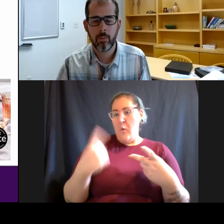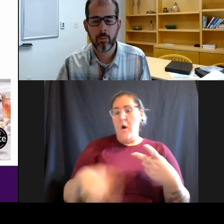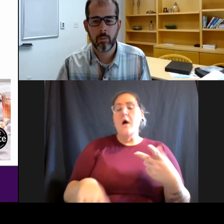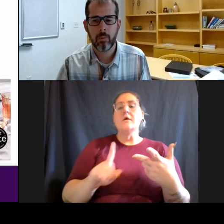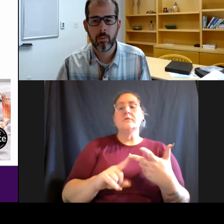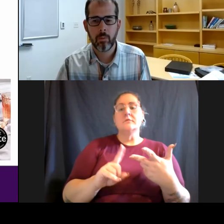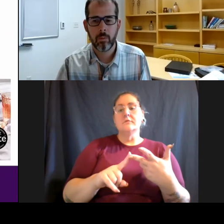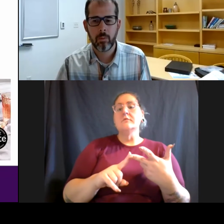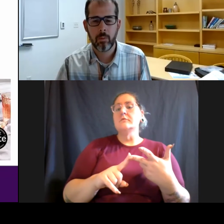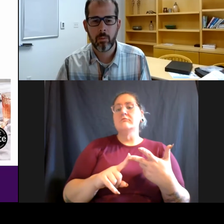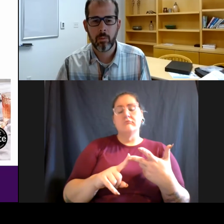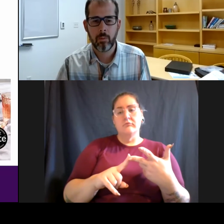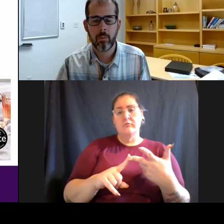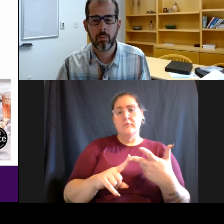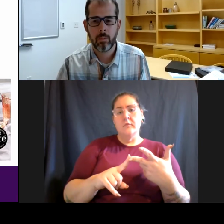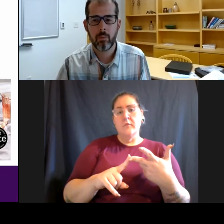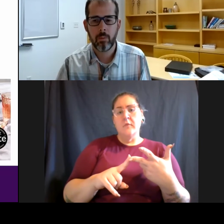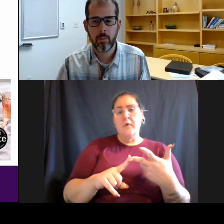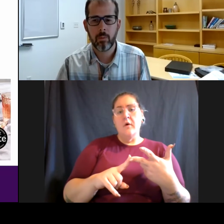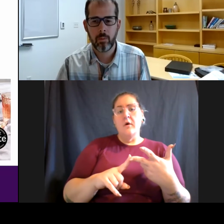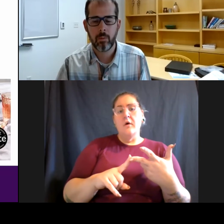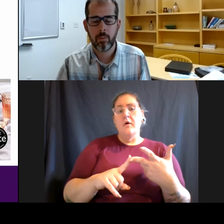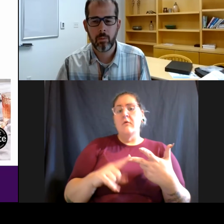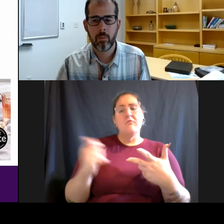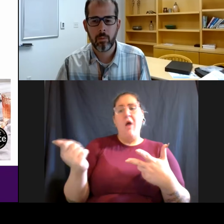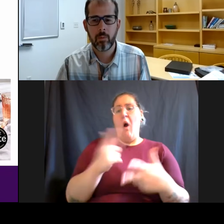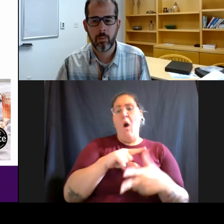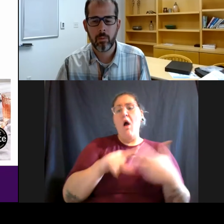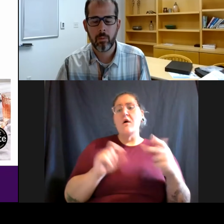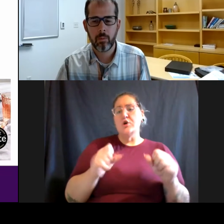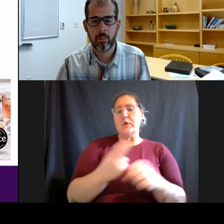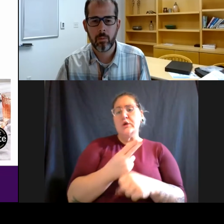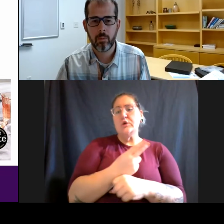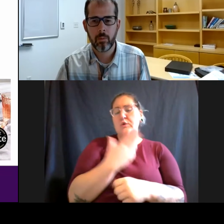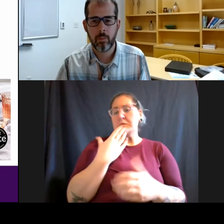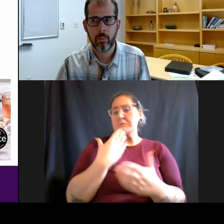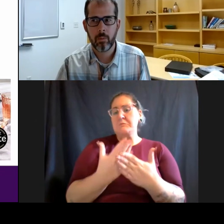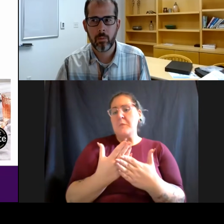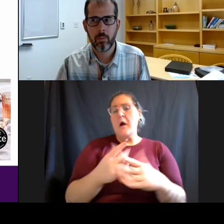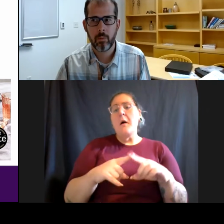any platform, that is really good to use as well. So, there are testing tools but I think it